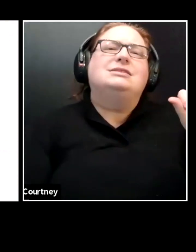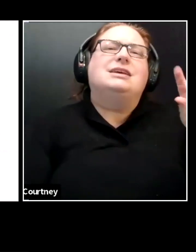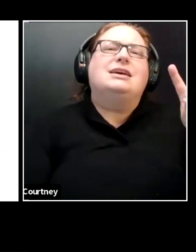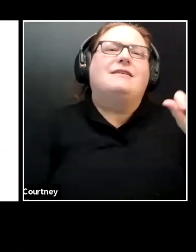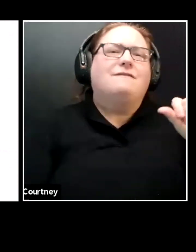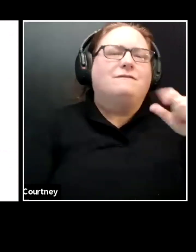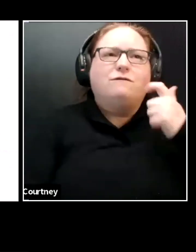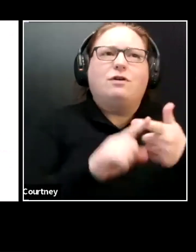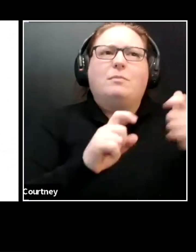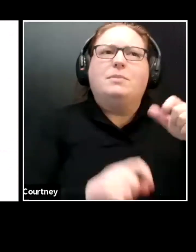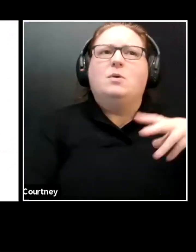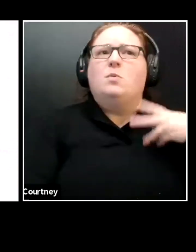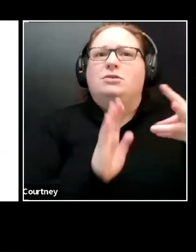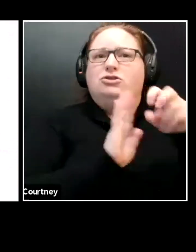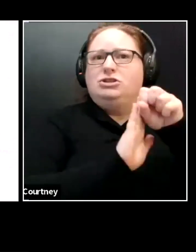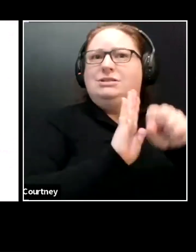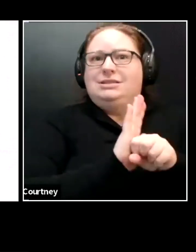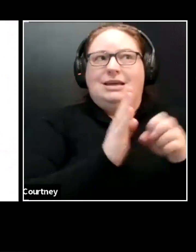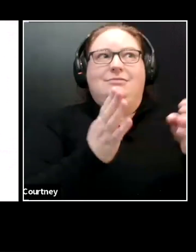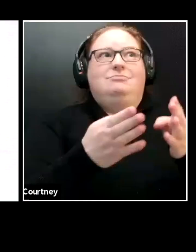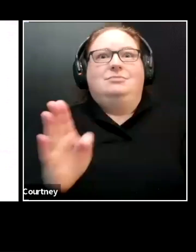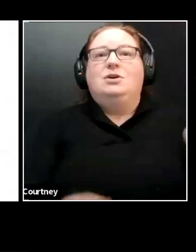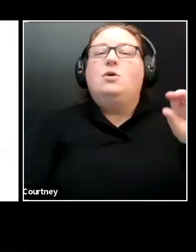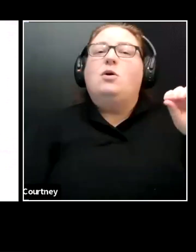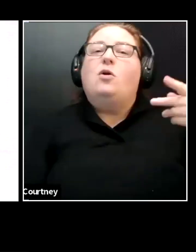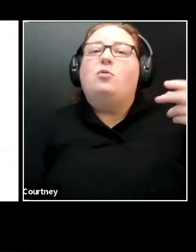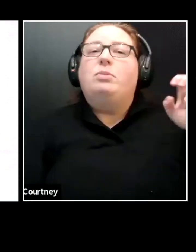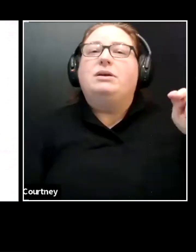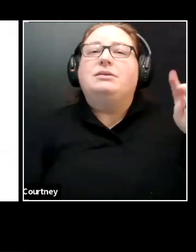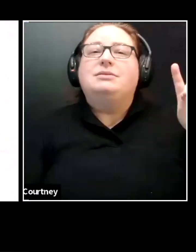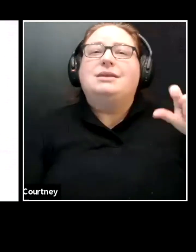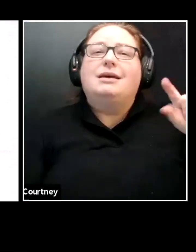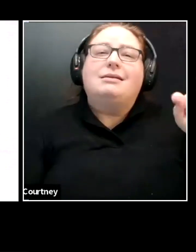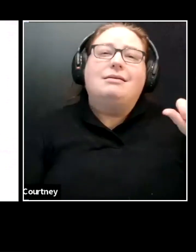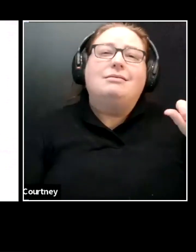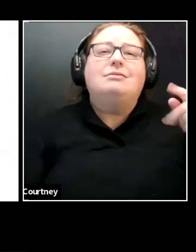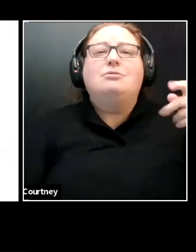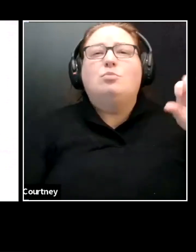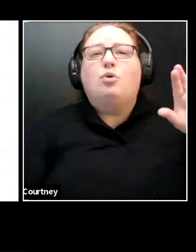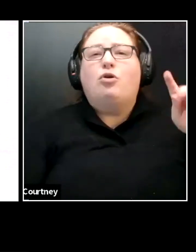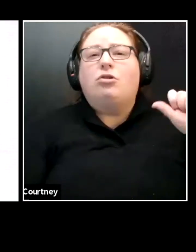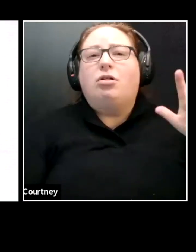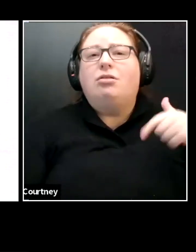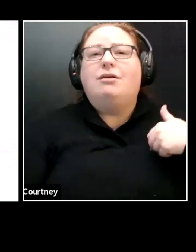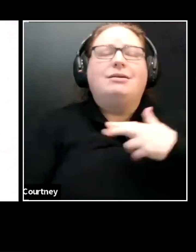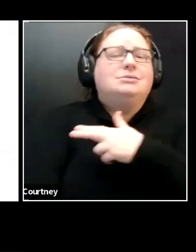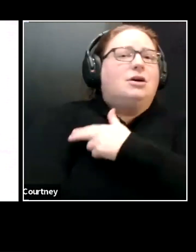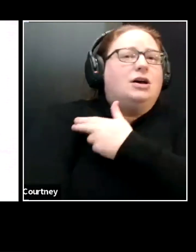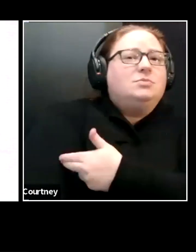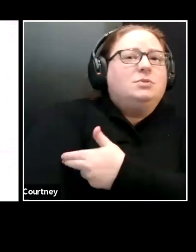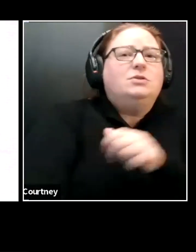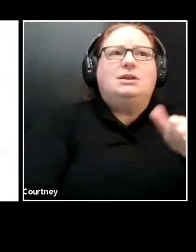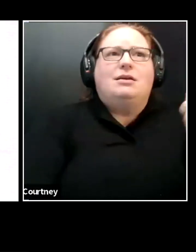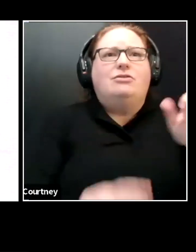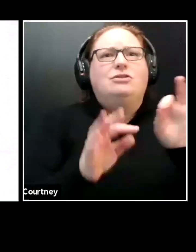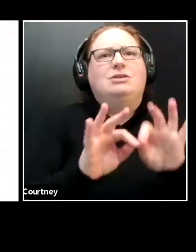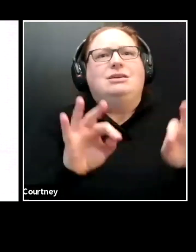open data portal um has you know math hospitals and other key destinations that we may not want